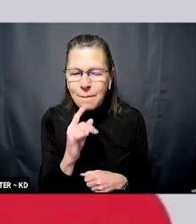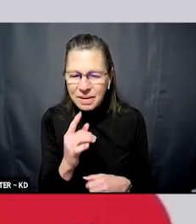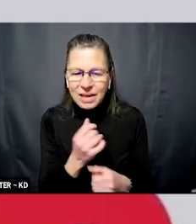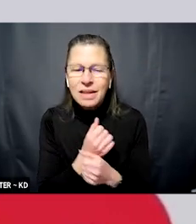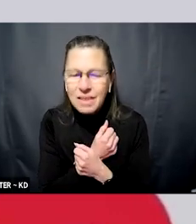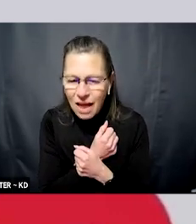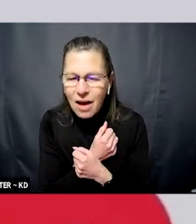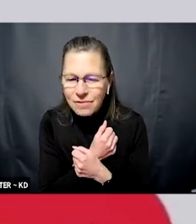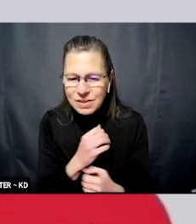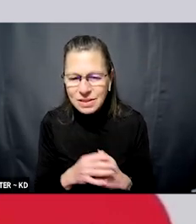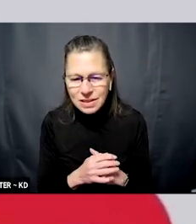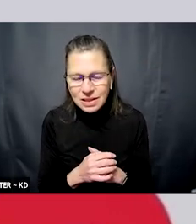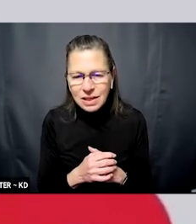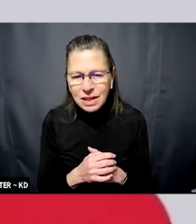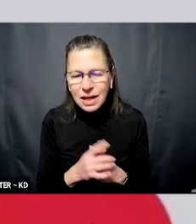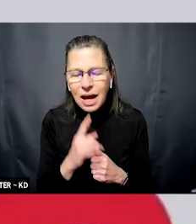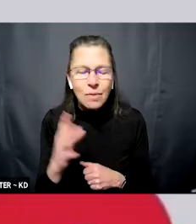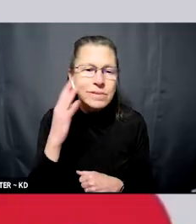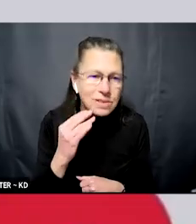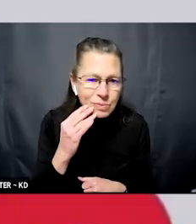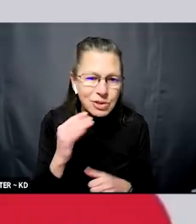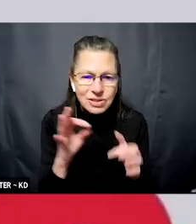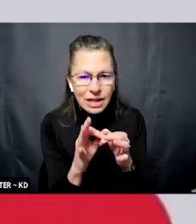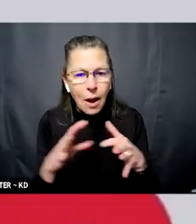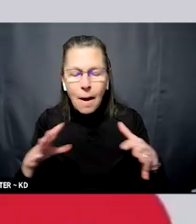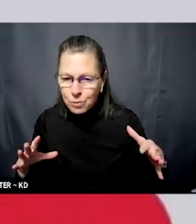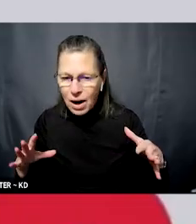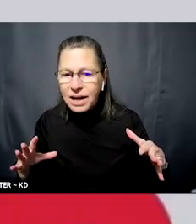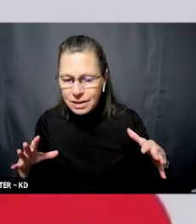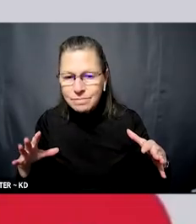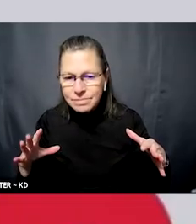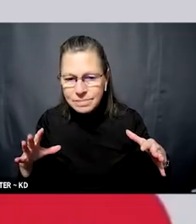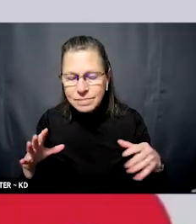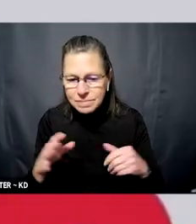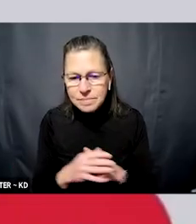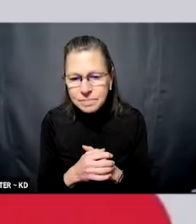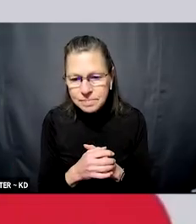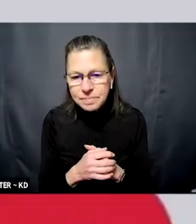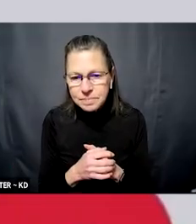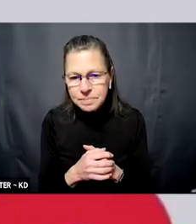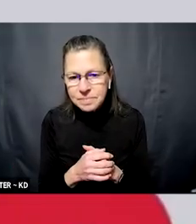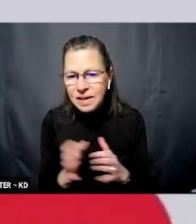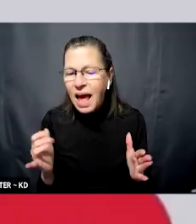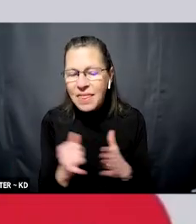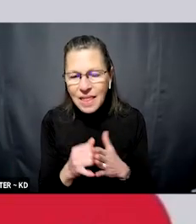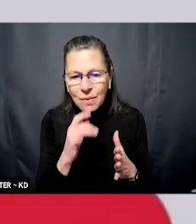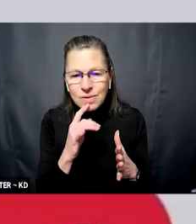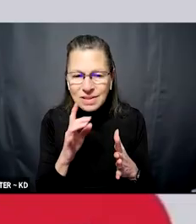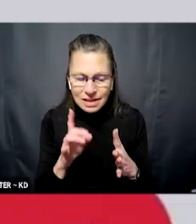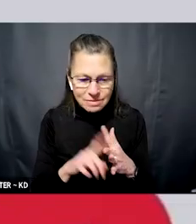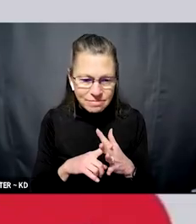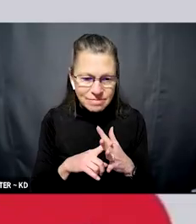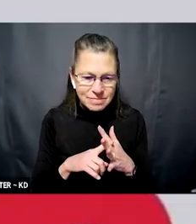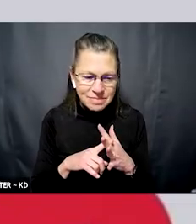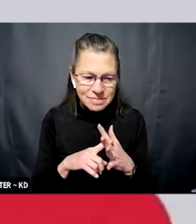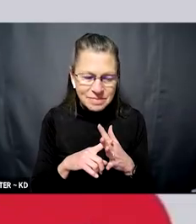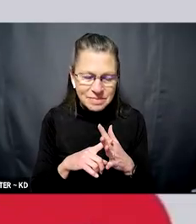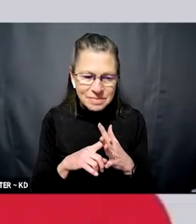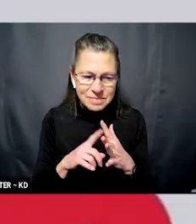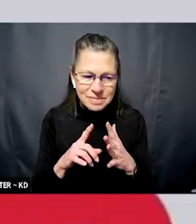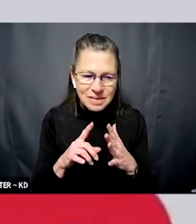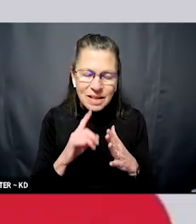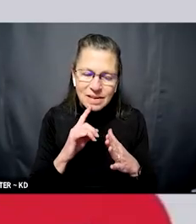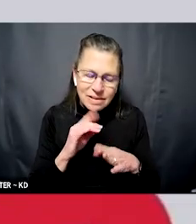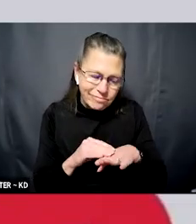going through a breakup, that was probably the impetus that started my downfall and not